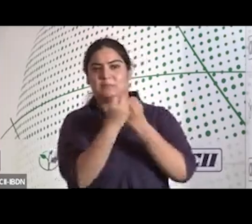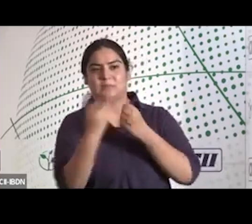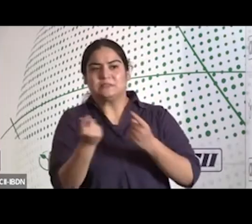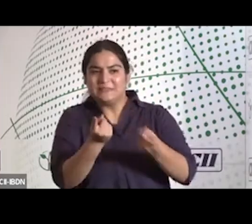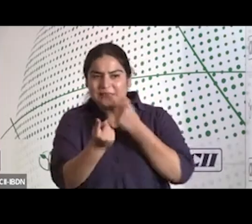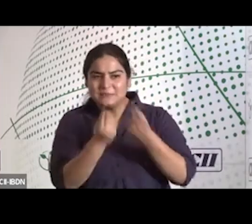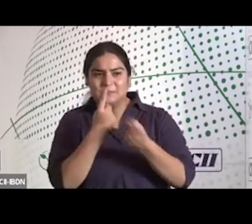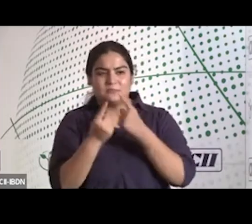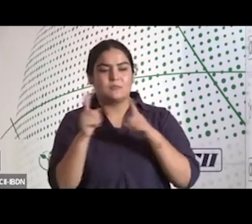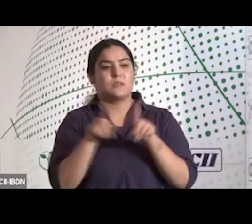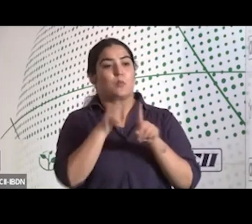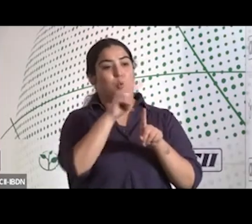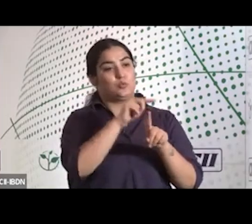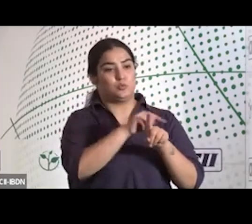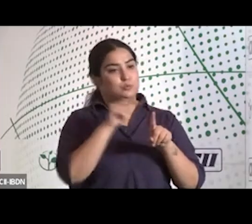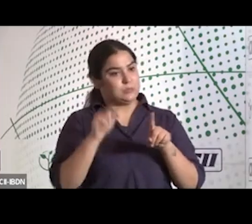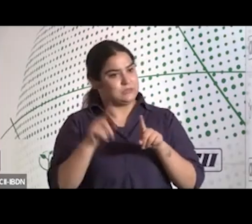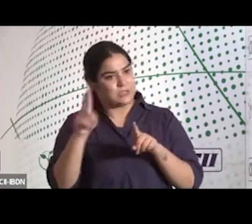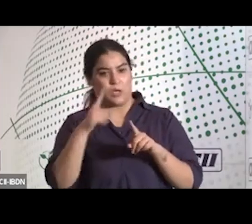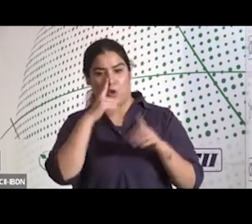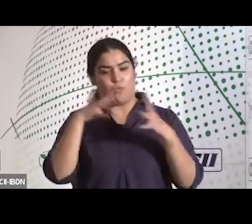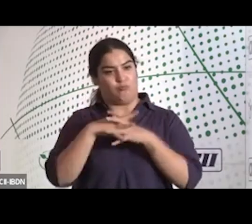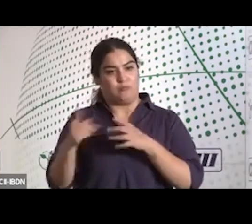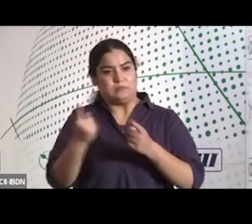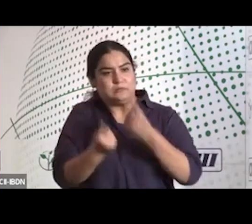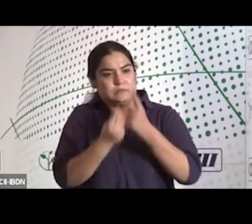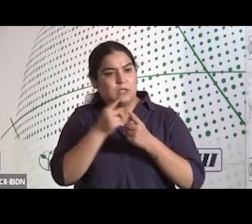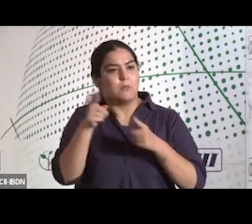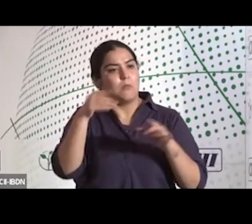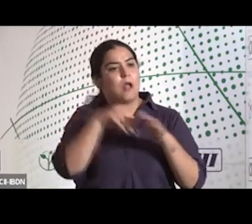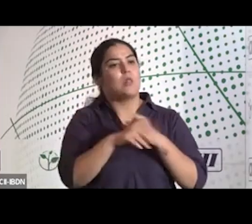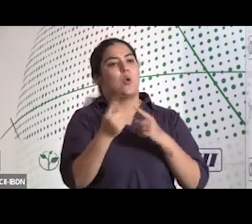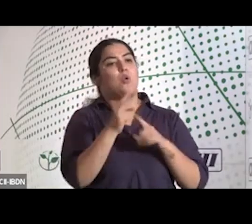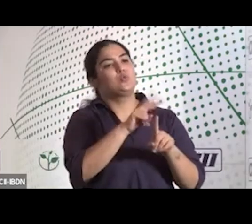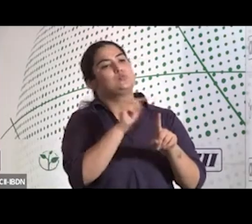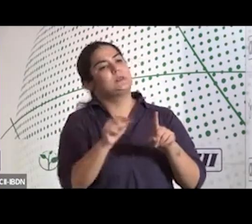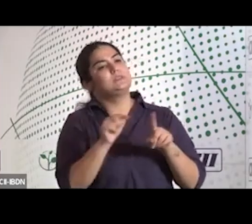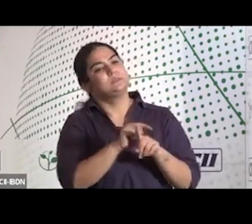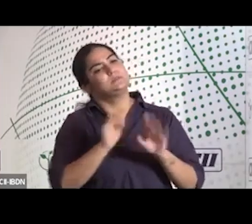disability for their enterprise, of which 3000 were women. But aside from